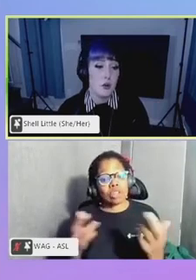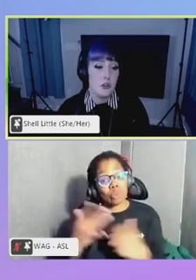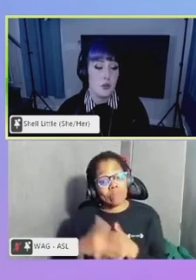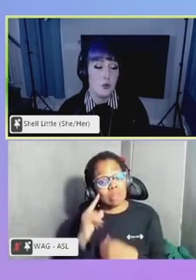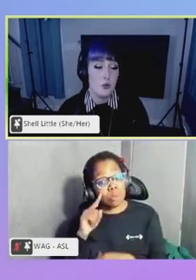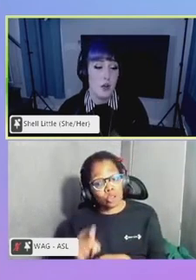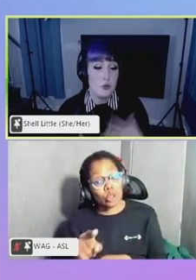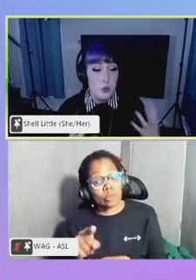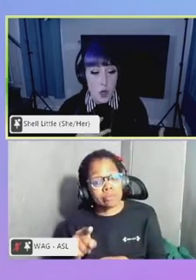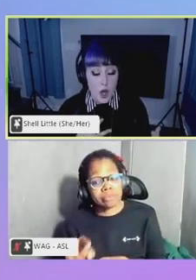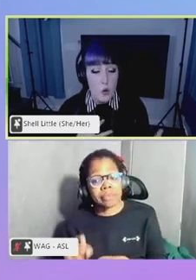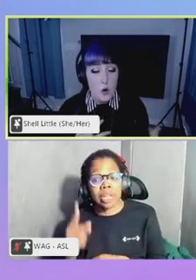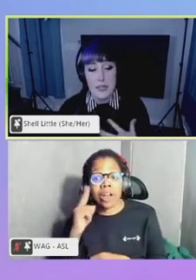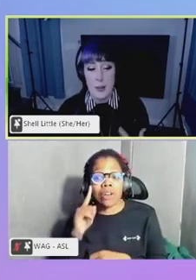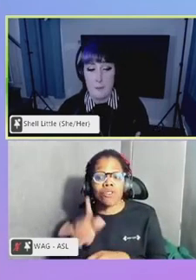be -- we can't all be martyrs. We all need